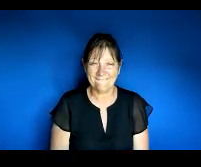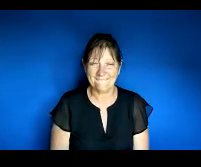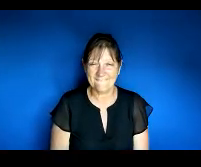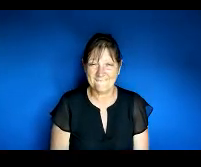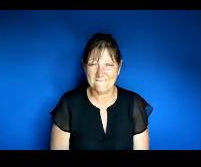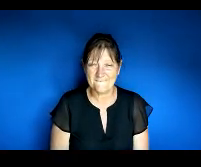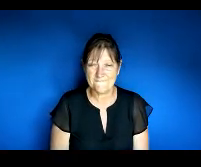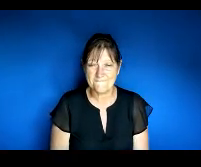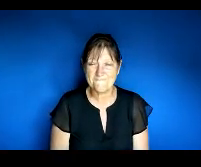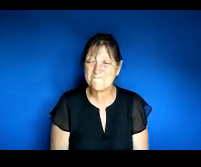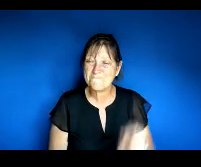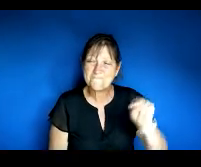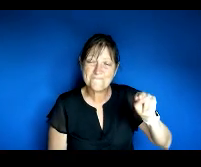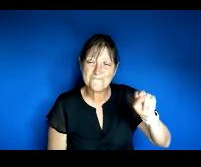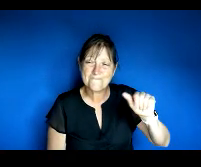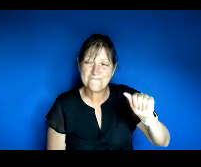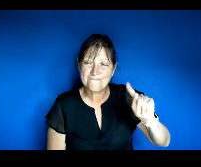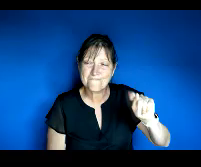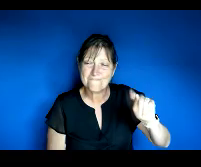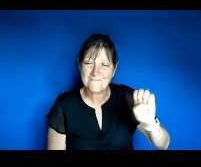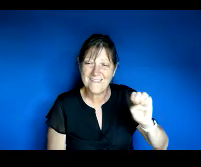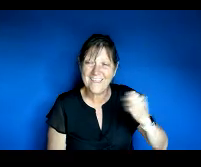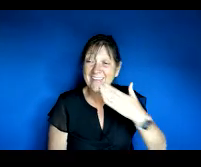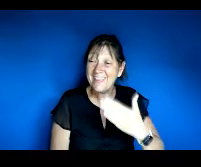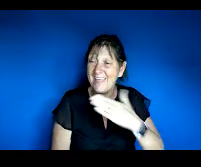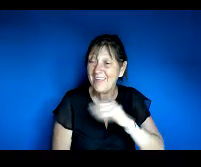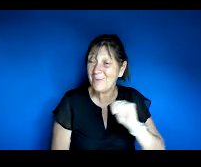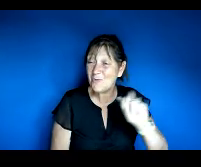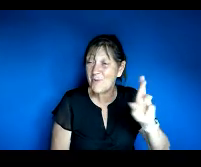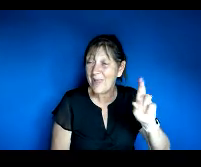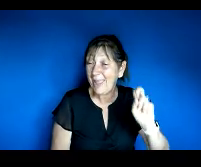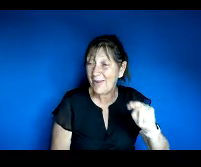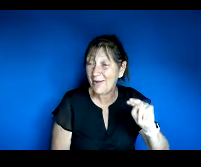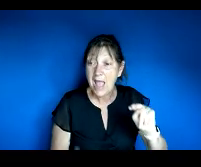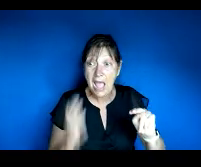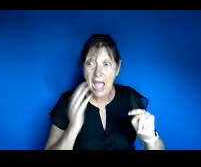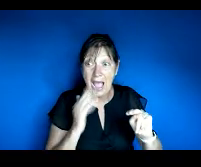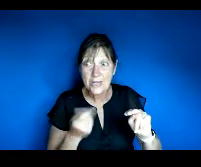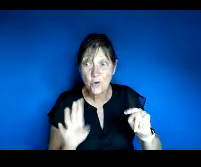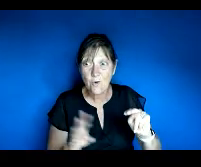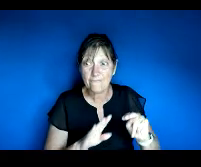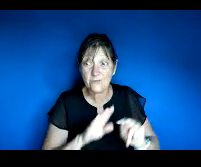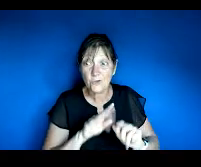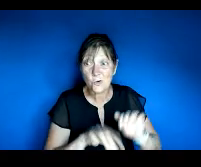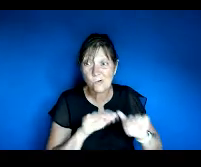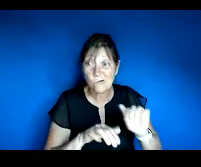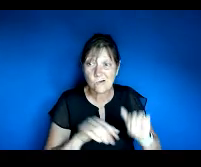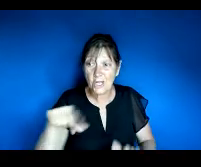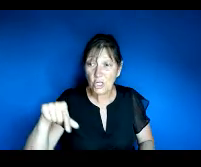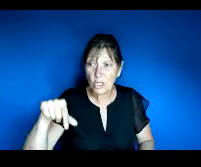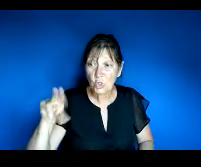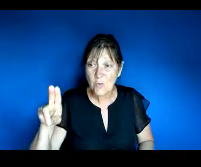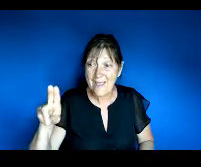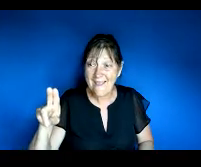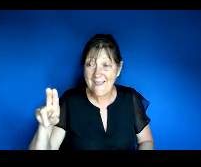Thanks so much, Aaron. I know we already have a couple in the Q&A, and there's at least one in the chat, which we'll address.